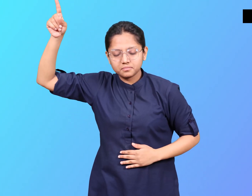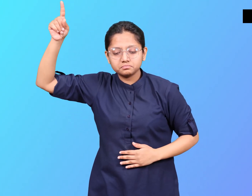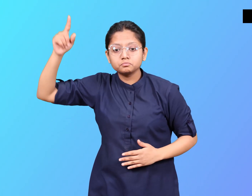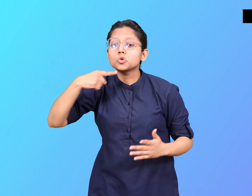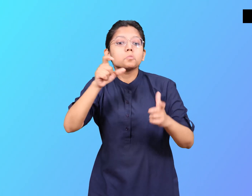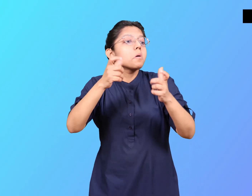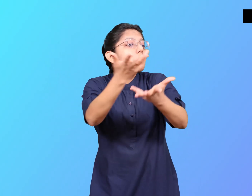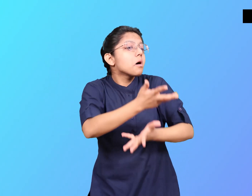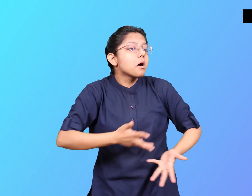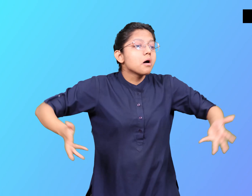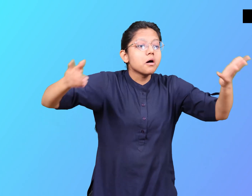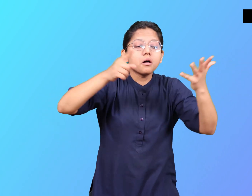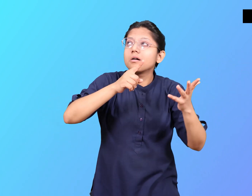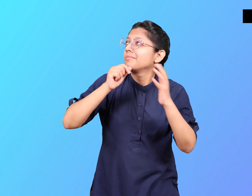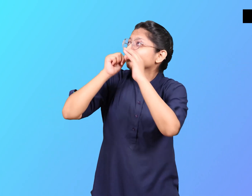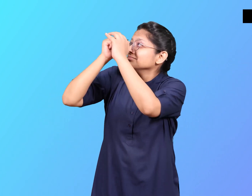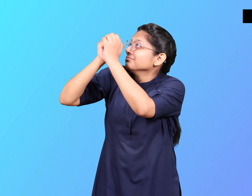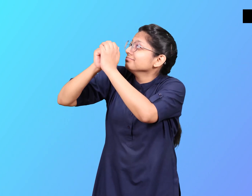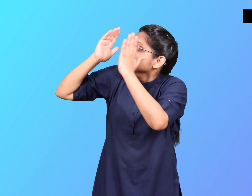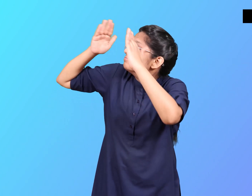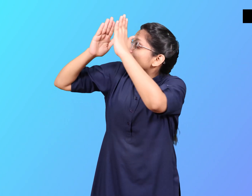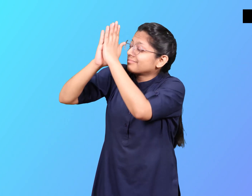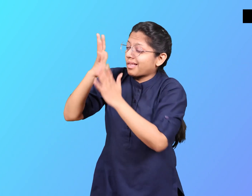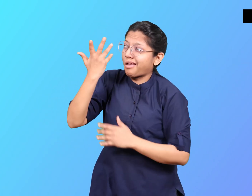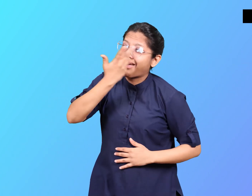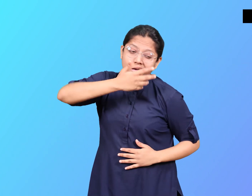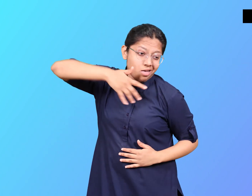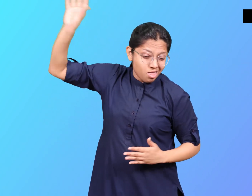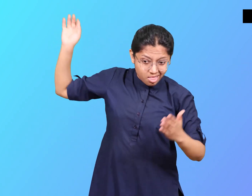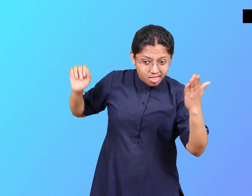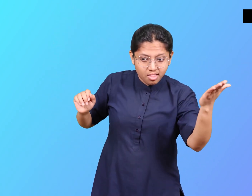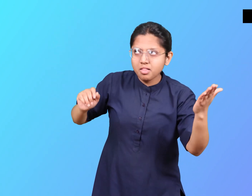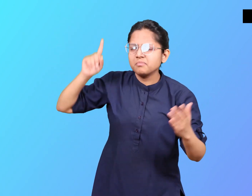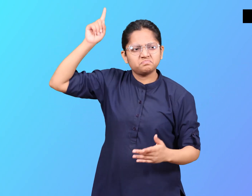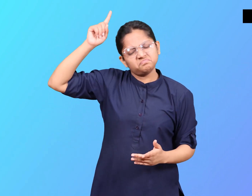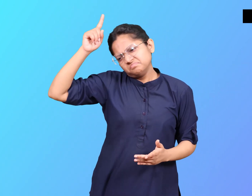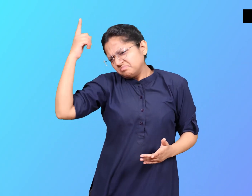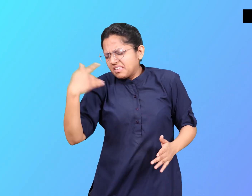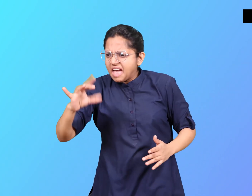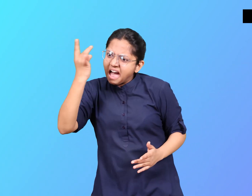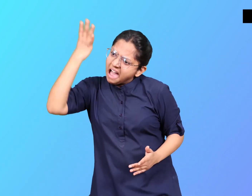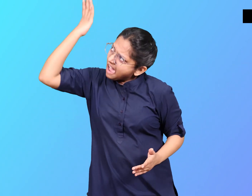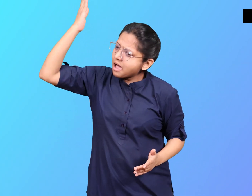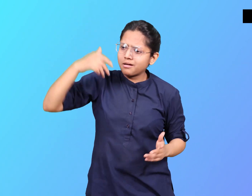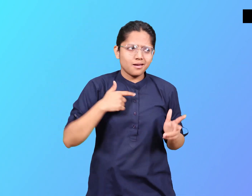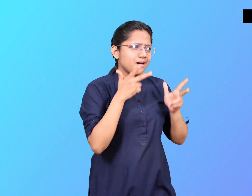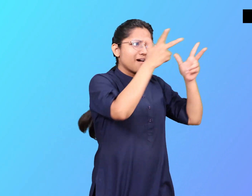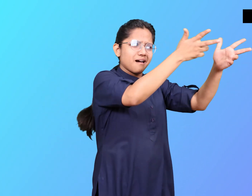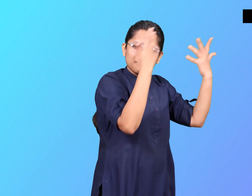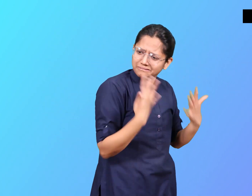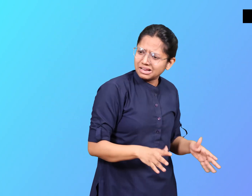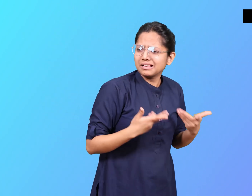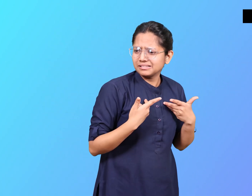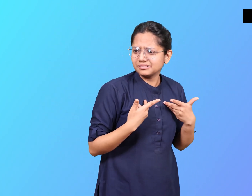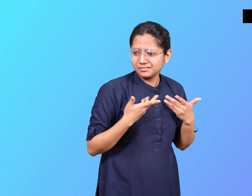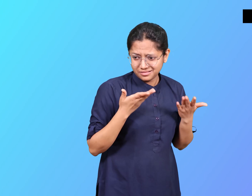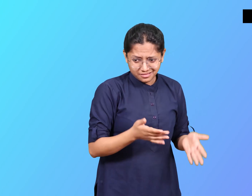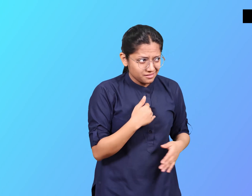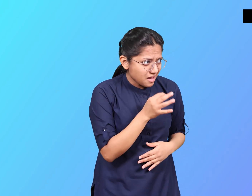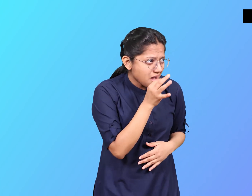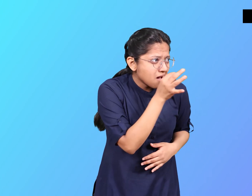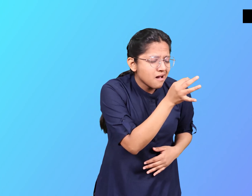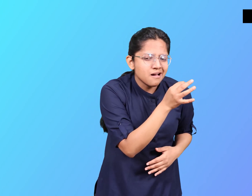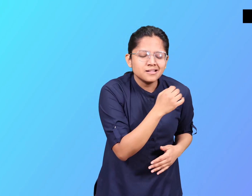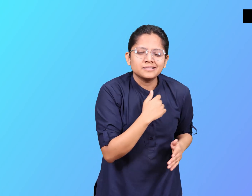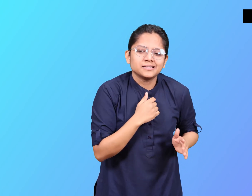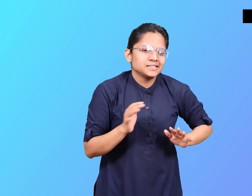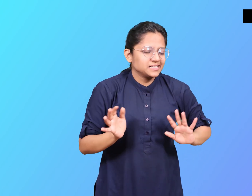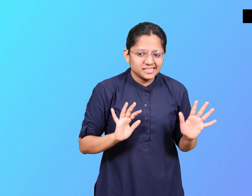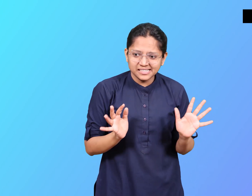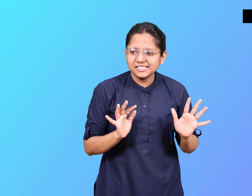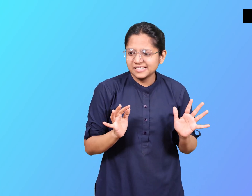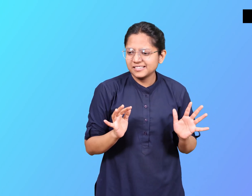but he is very angry with everyone who turns away from him.” So I was embarrassed to ask the king to send soldiers and horsemen to protect us from enemies on our journey.